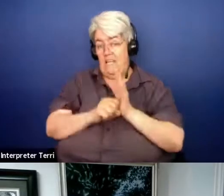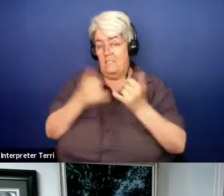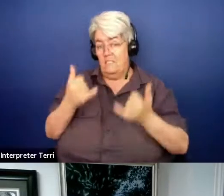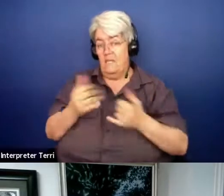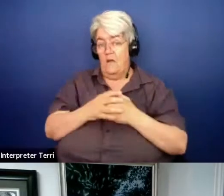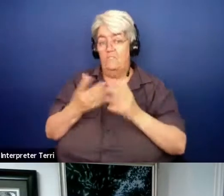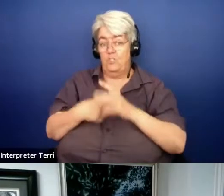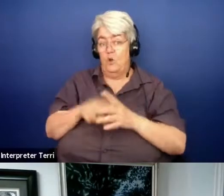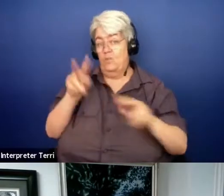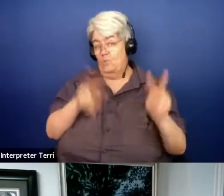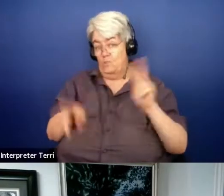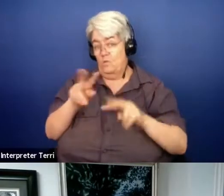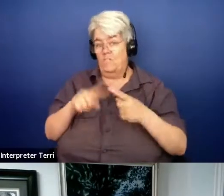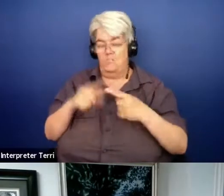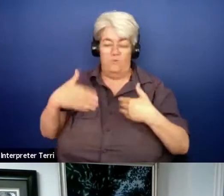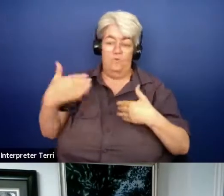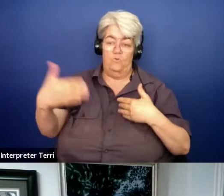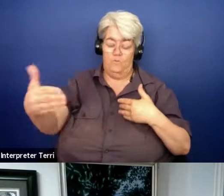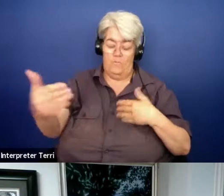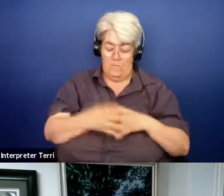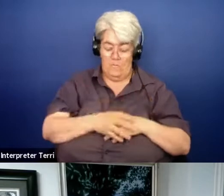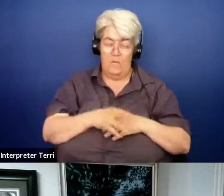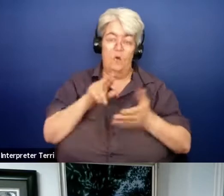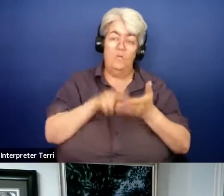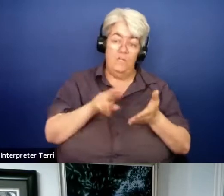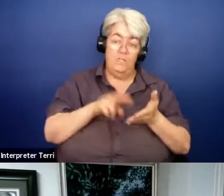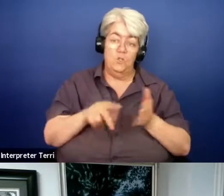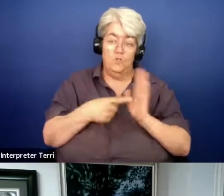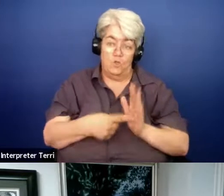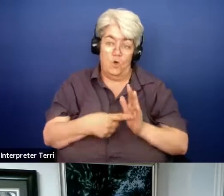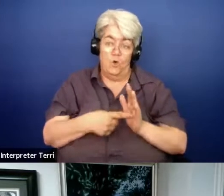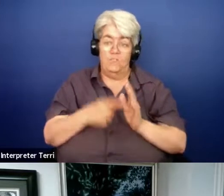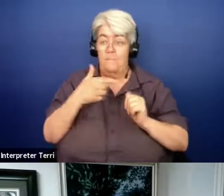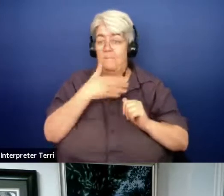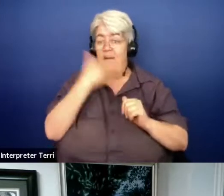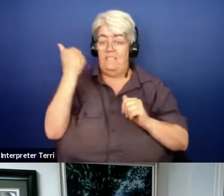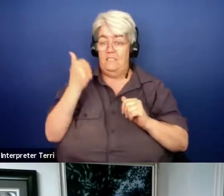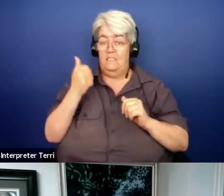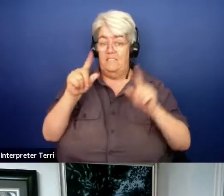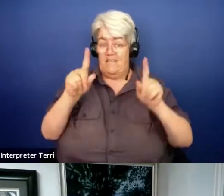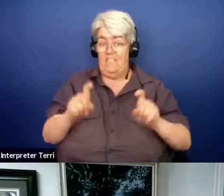do that on the routine basis. I think the research would say the best instrument is